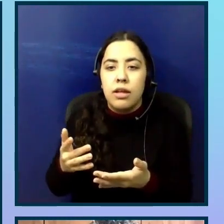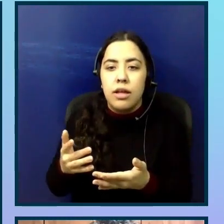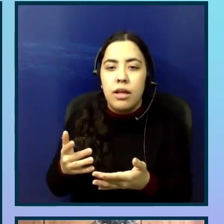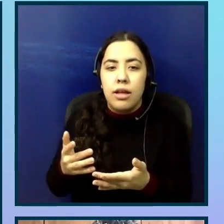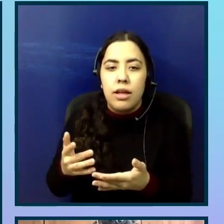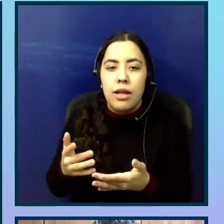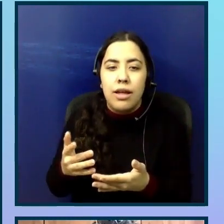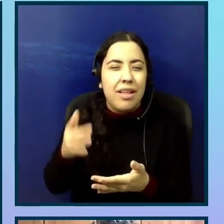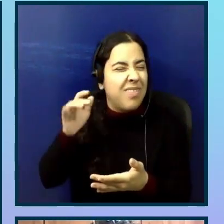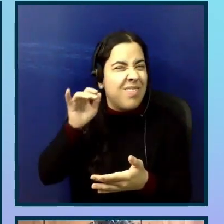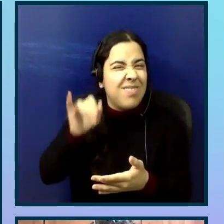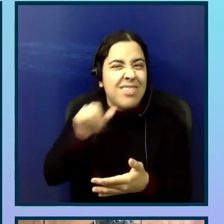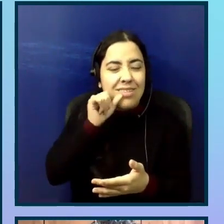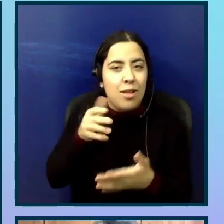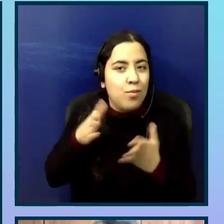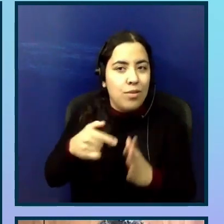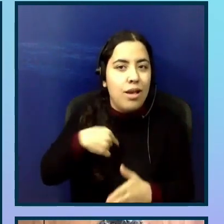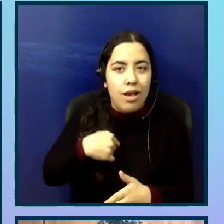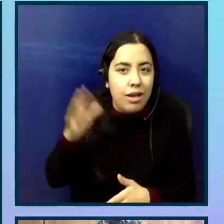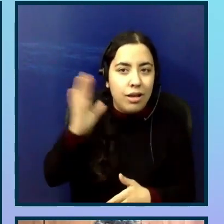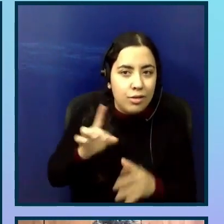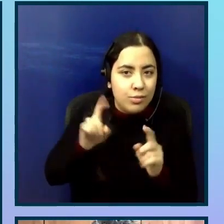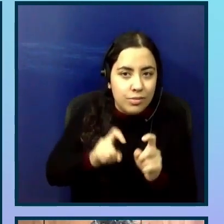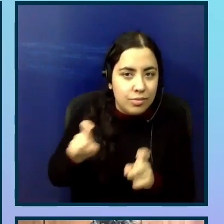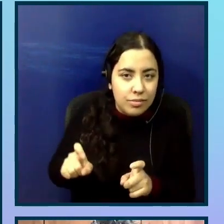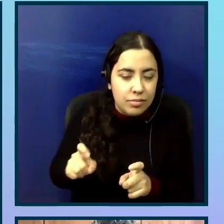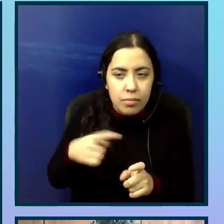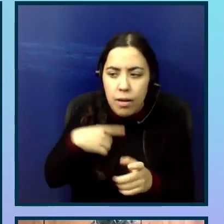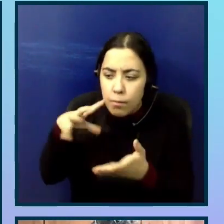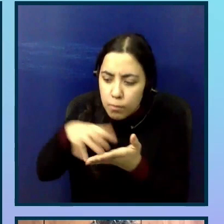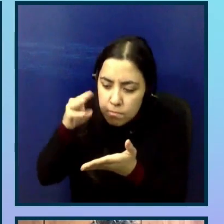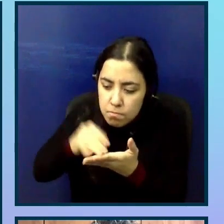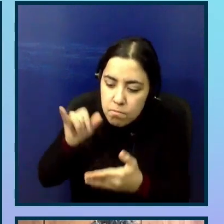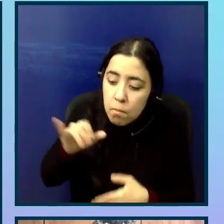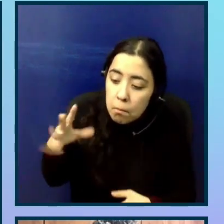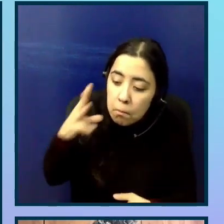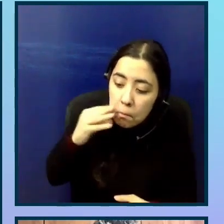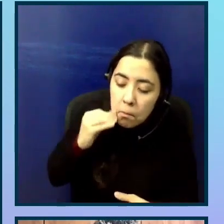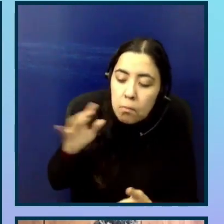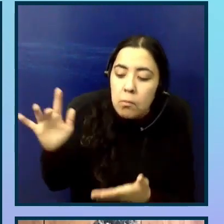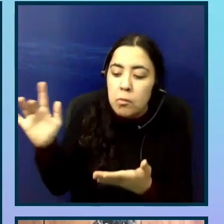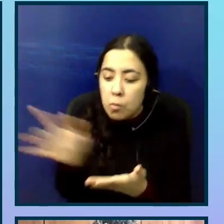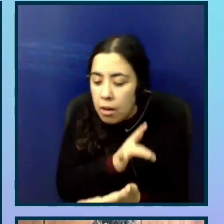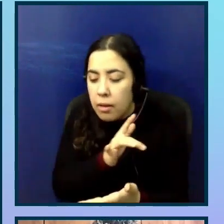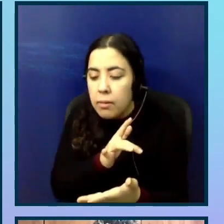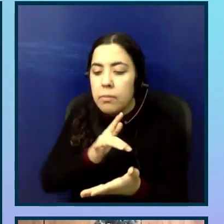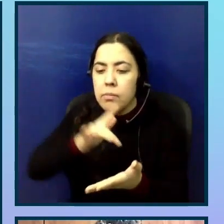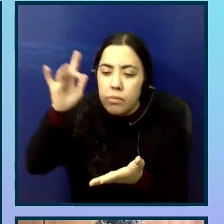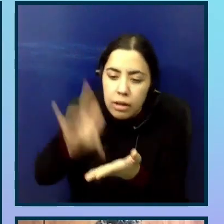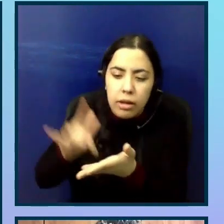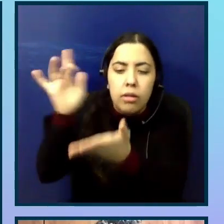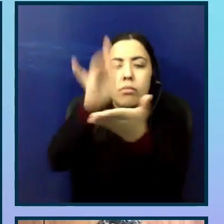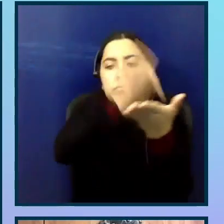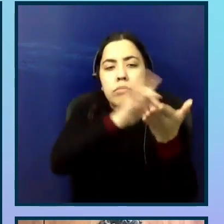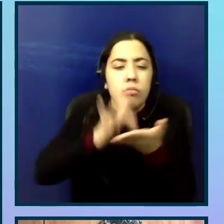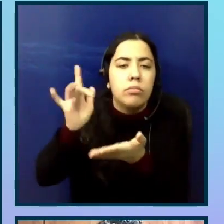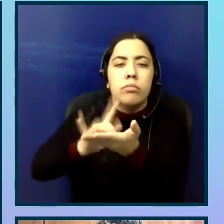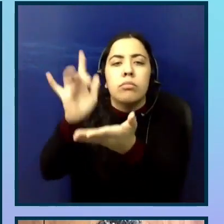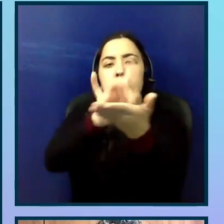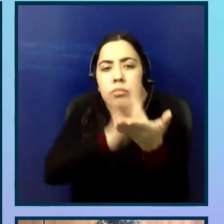And that wasn't the way I was testing but I was learning more and more to do it that way, to swipe and to hit all over the screen through it,